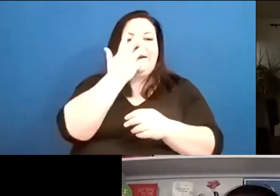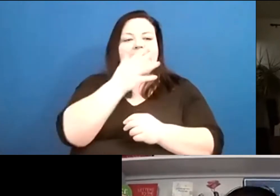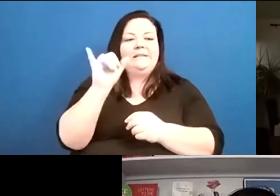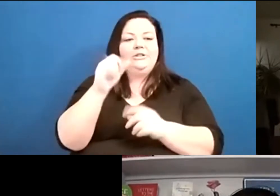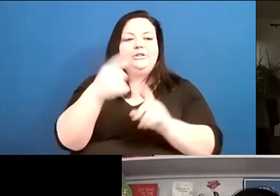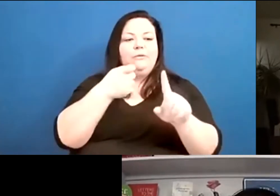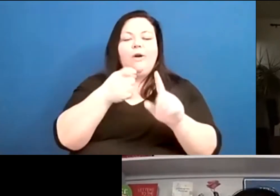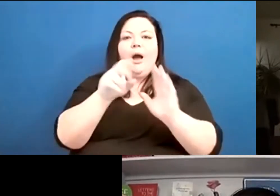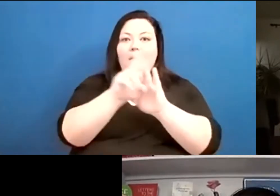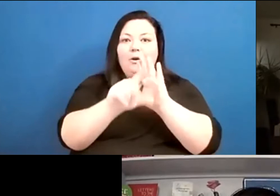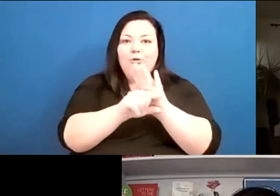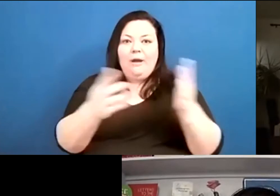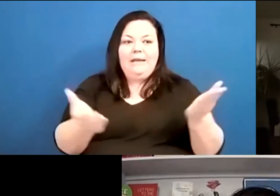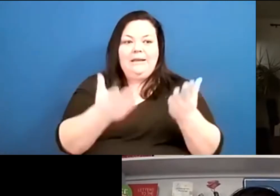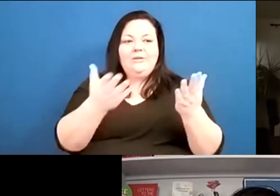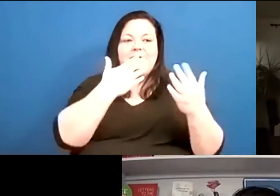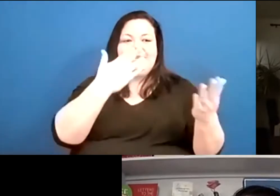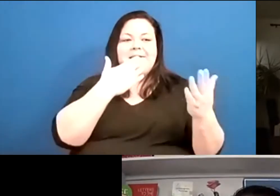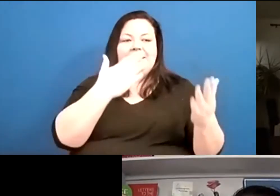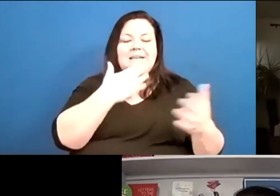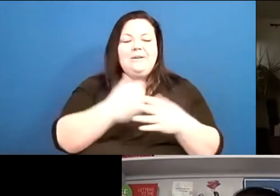in the audience, so thanks to everybody. I really, um,